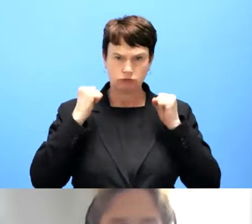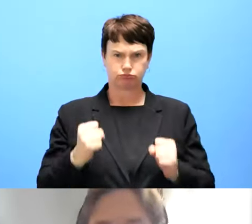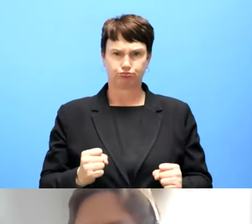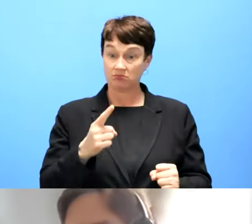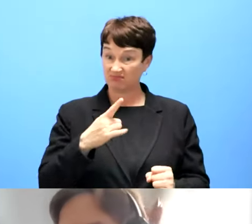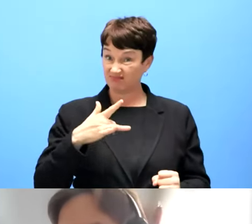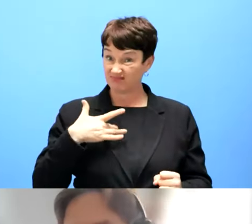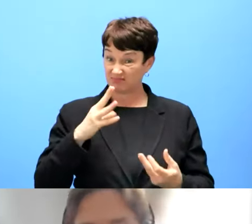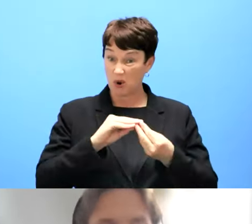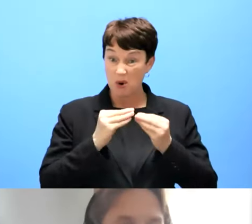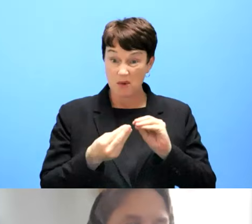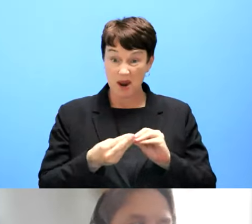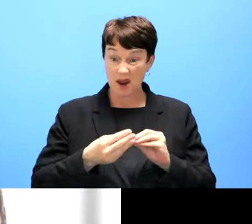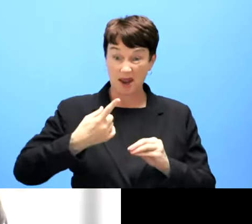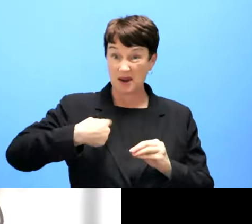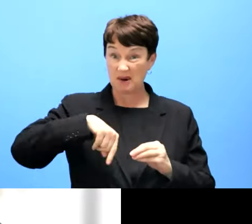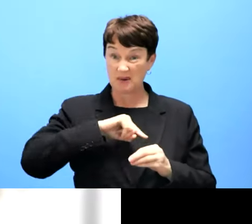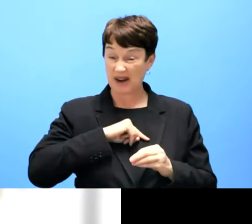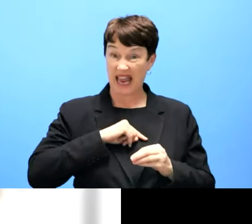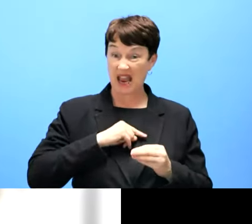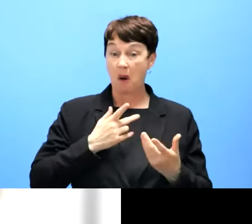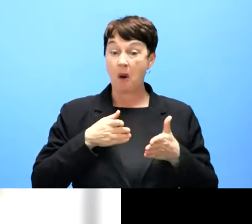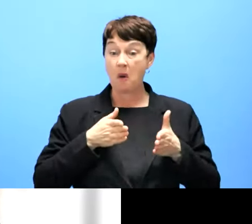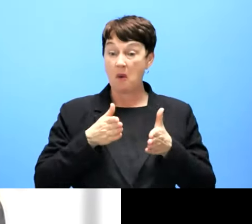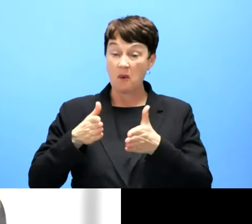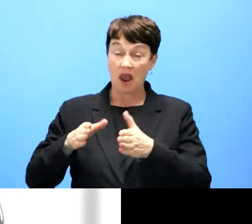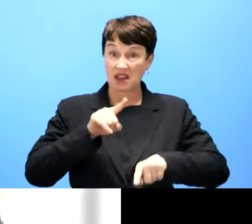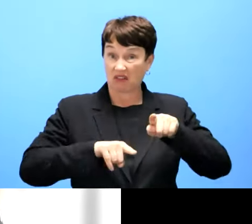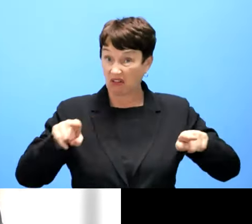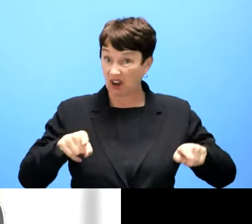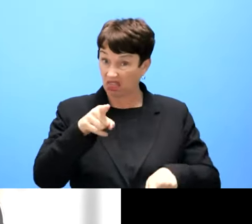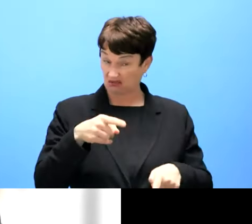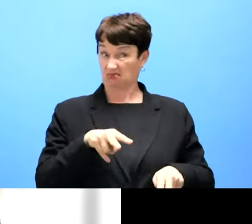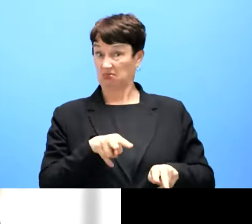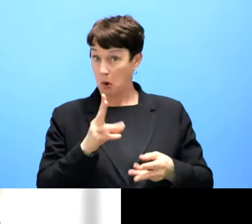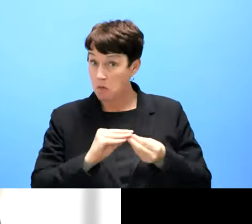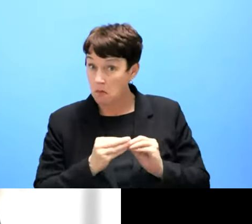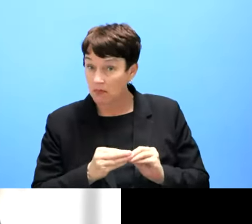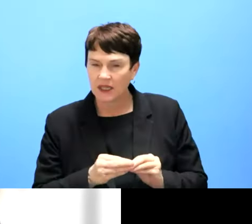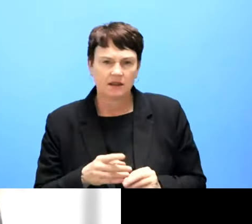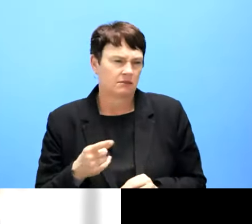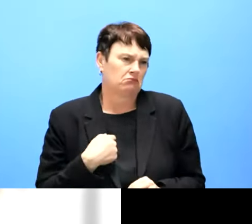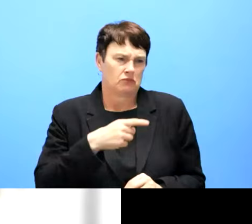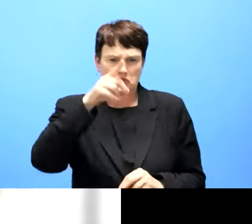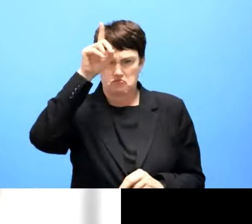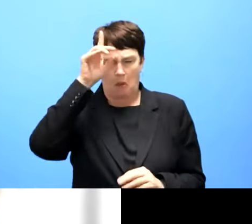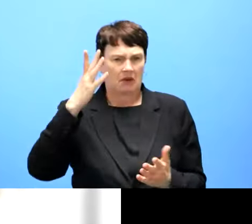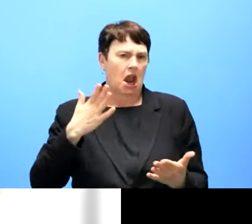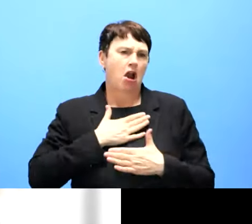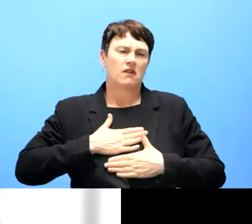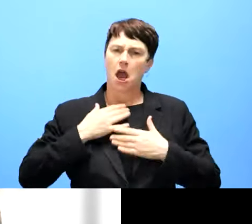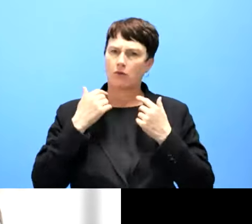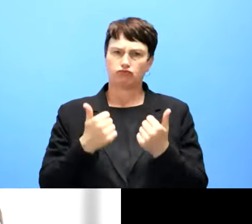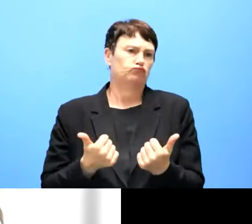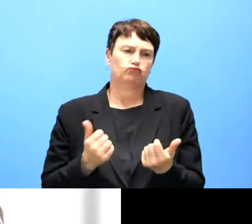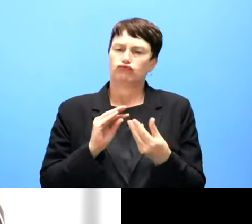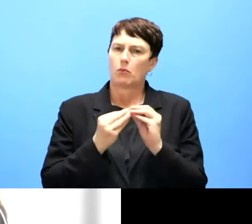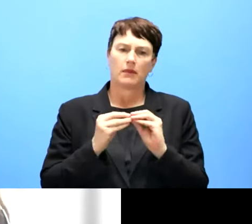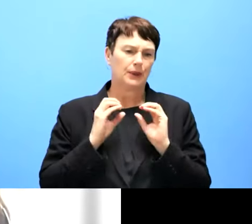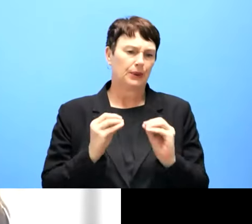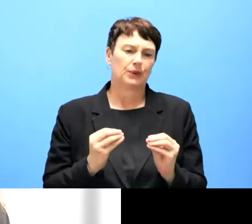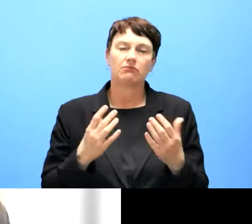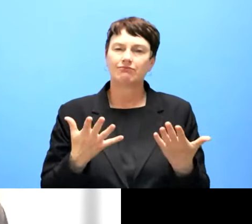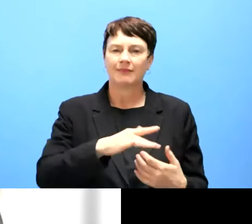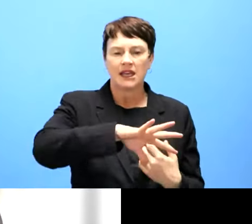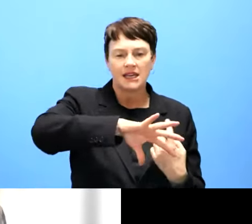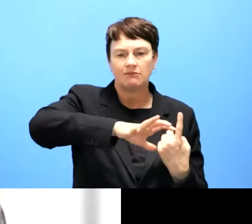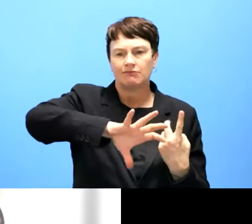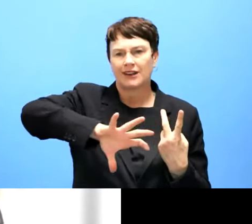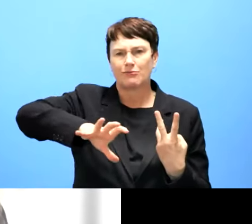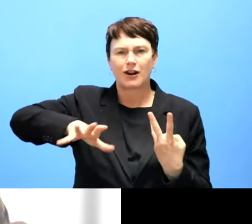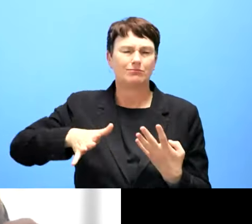No, I think for Germany, every Member States has its own structure. And